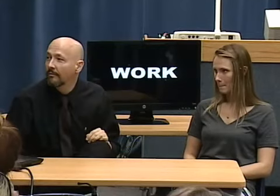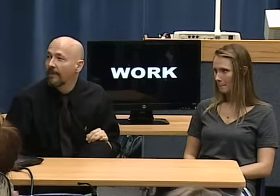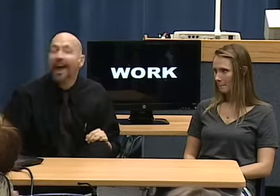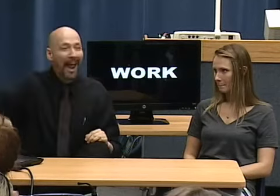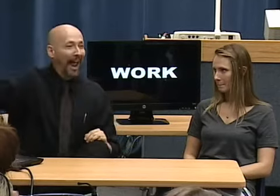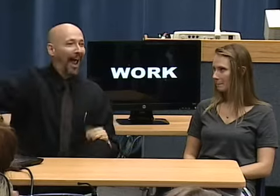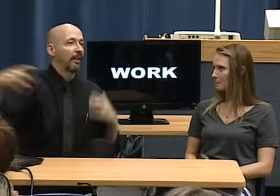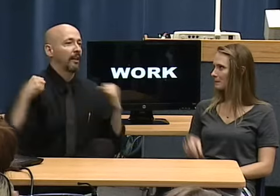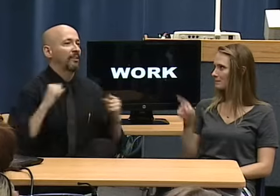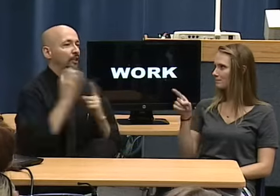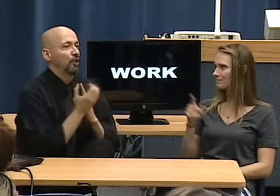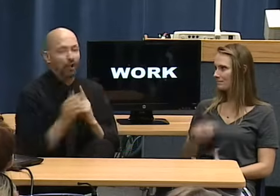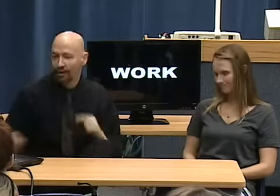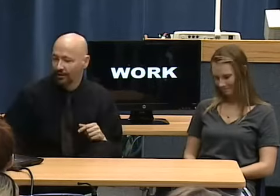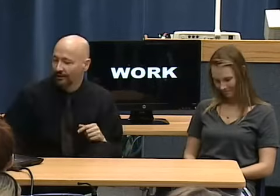Aha! Dominance Condition.